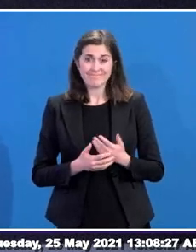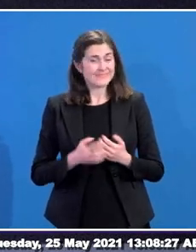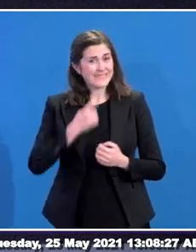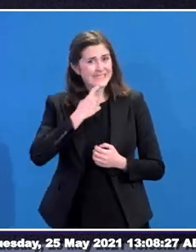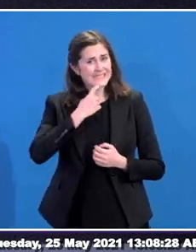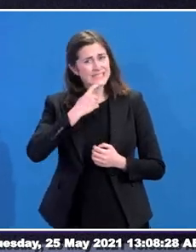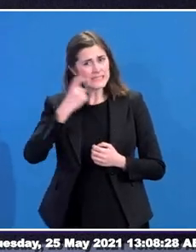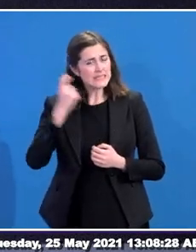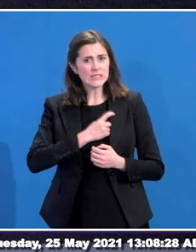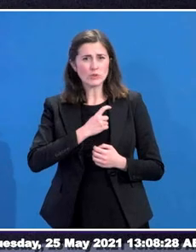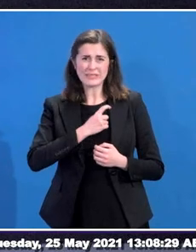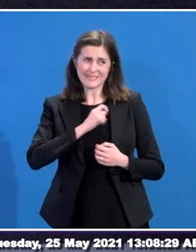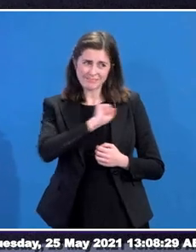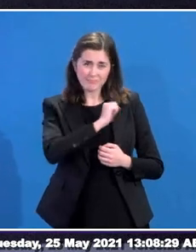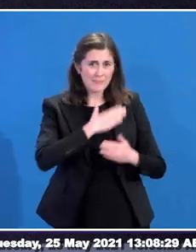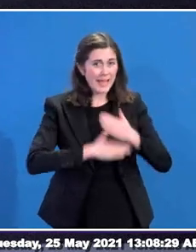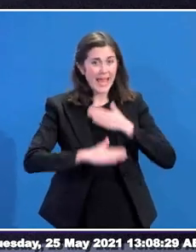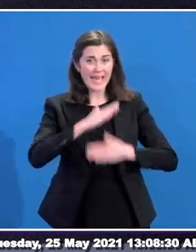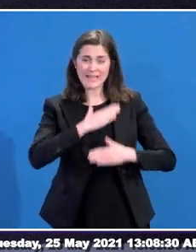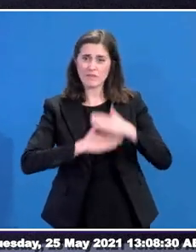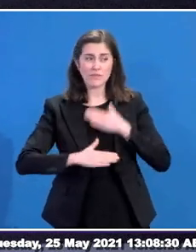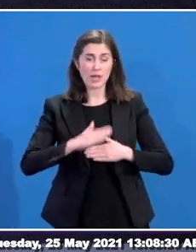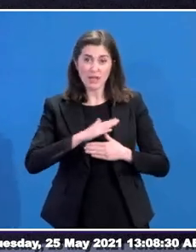can actually harm himself.